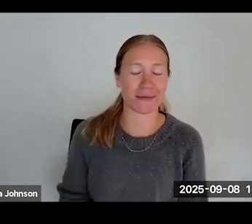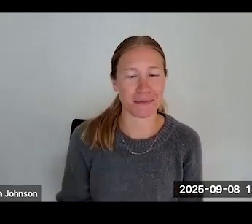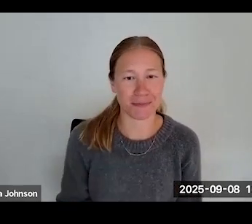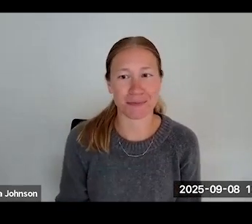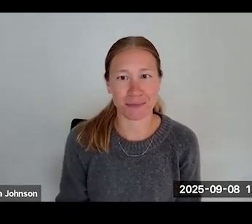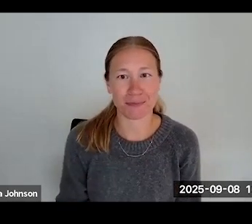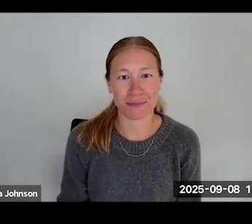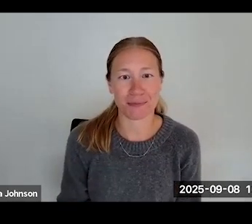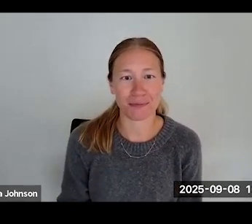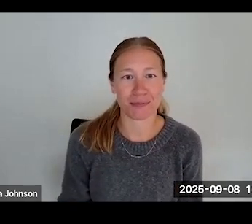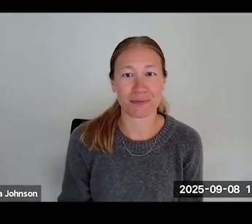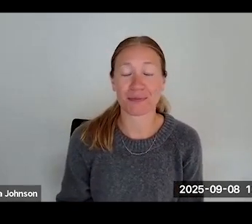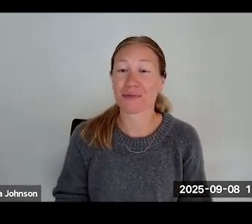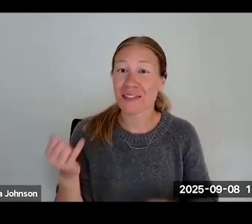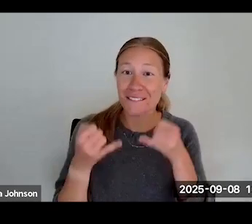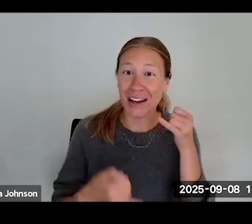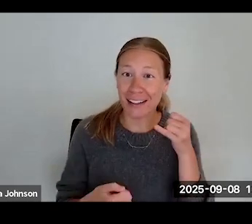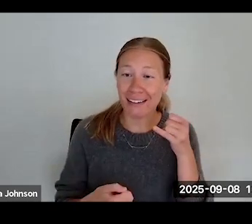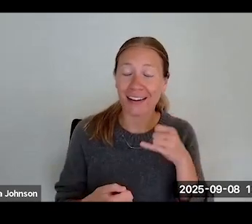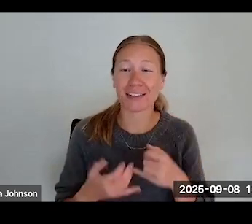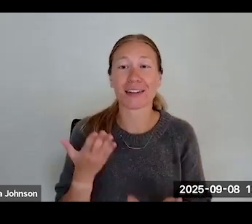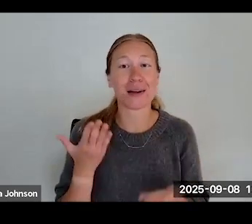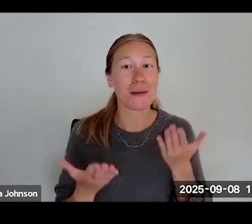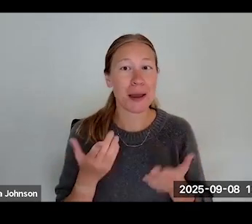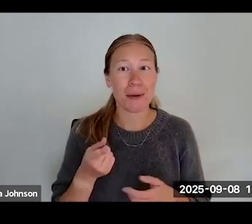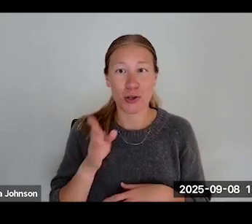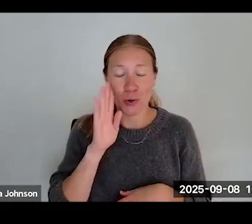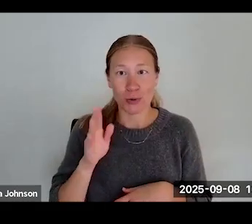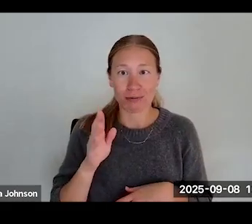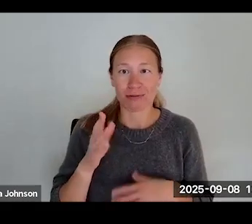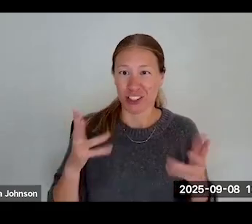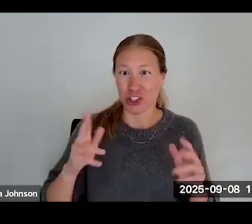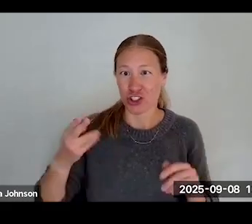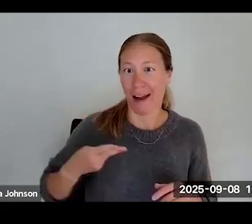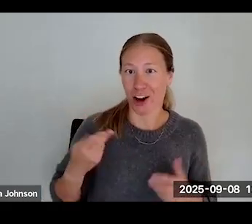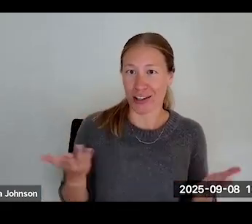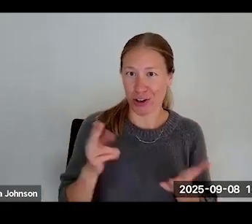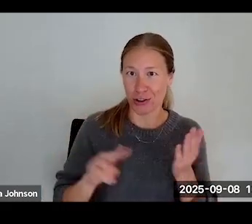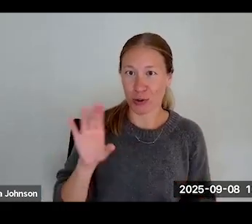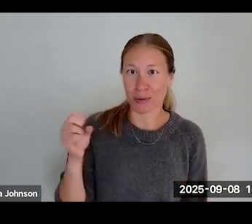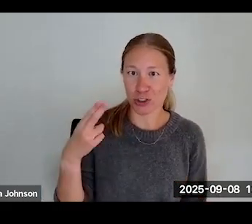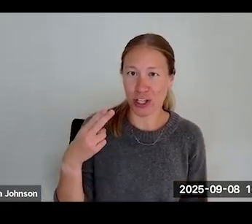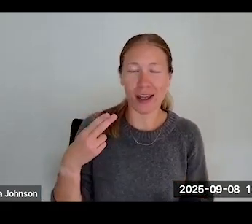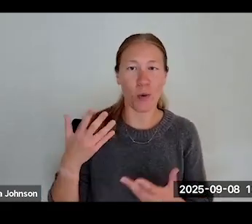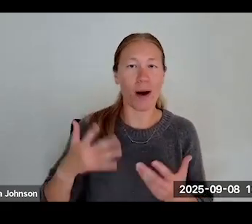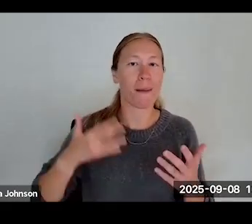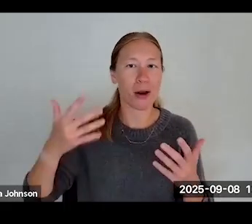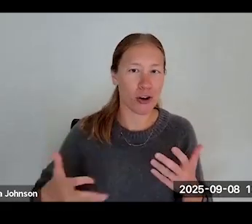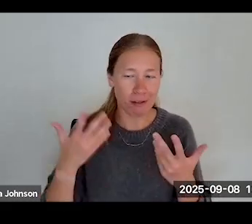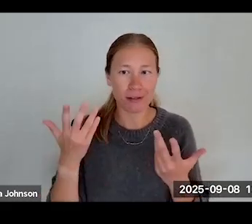And then finally, you may be prompted when you are hired at the University of Michigan or periodically as a part of your employment